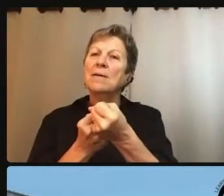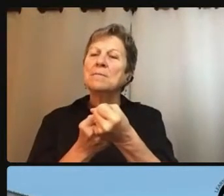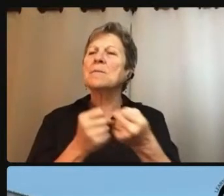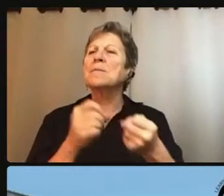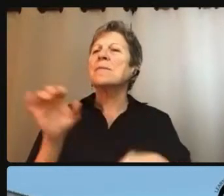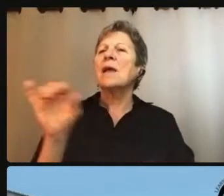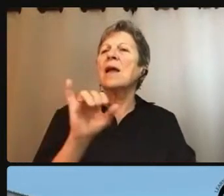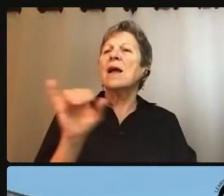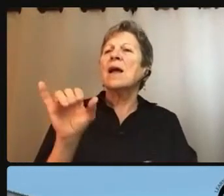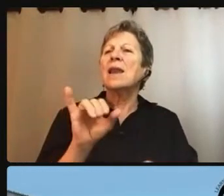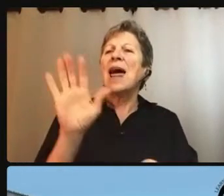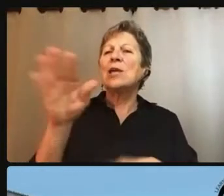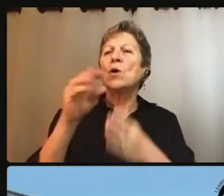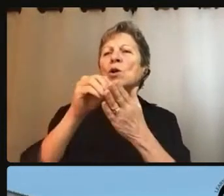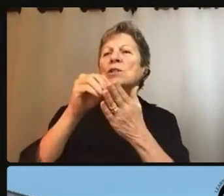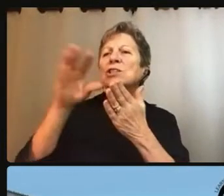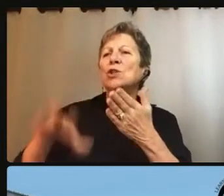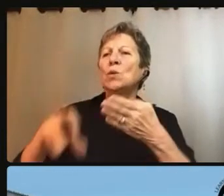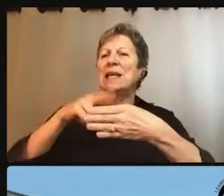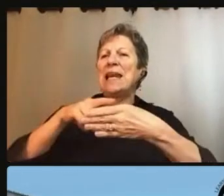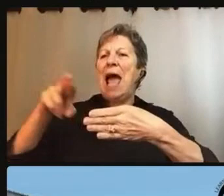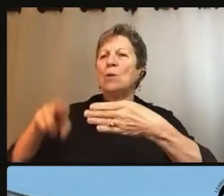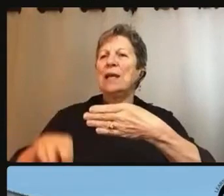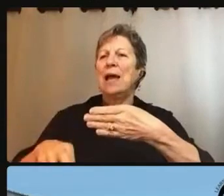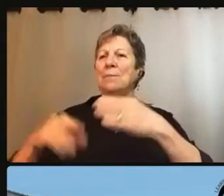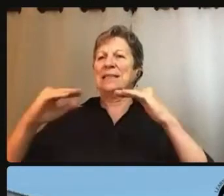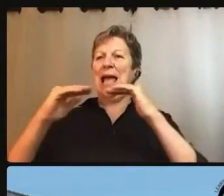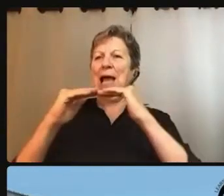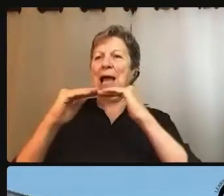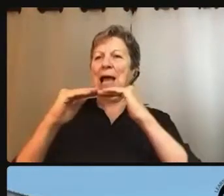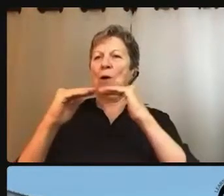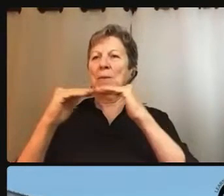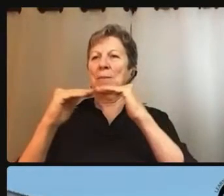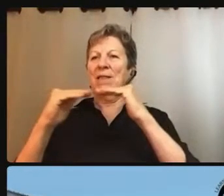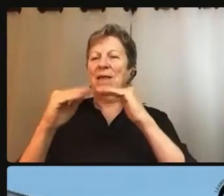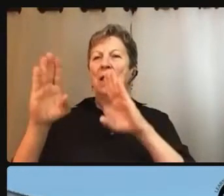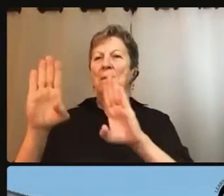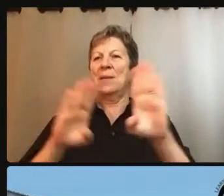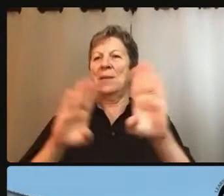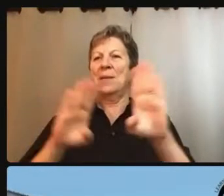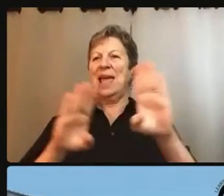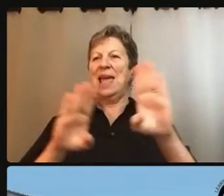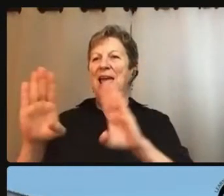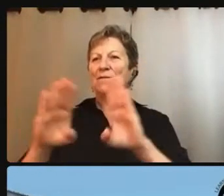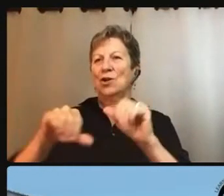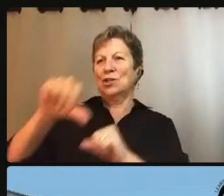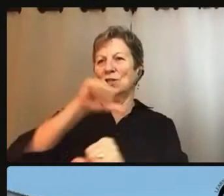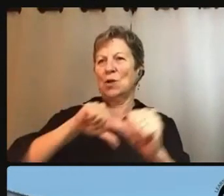THE COMMUNITY IS MORE OF